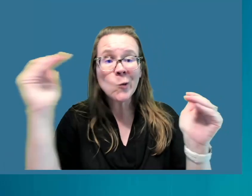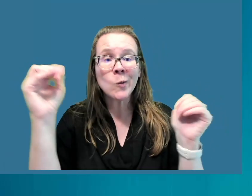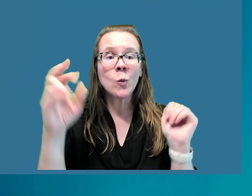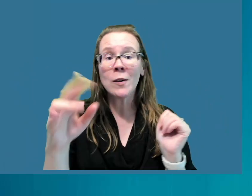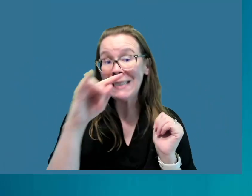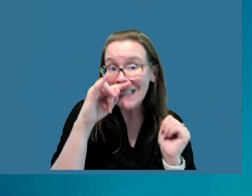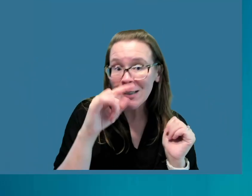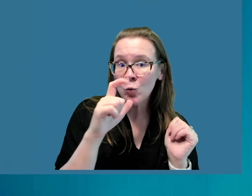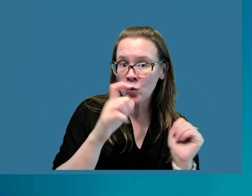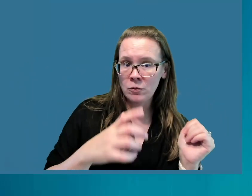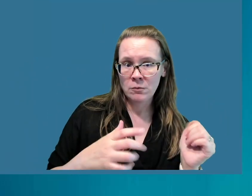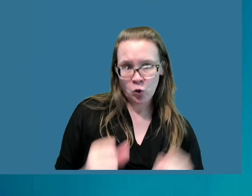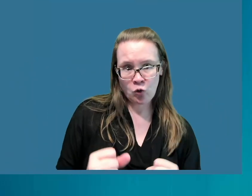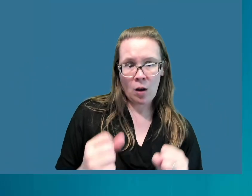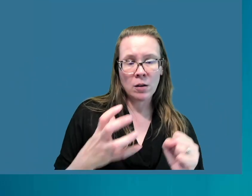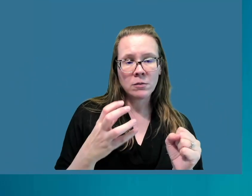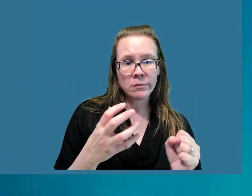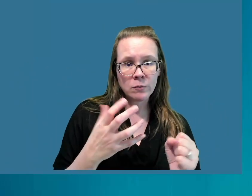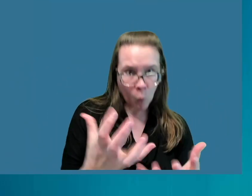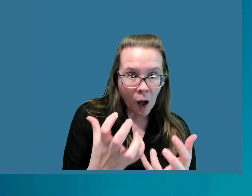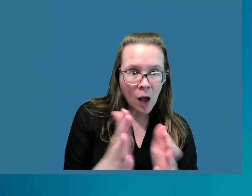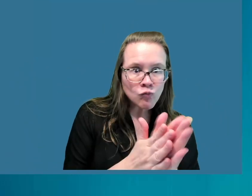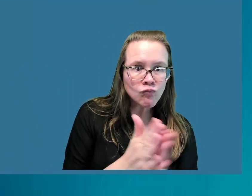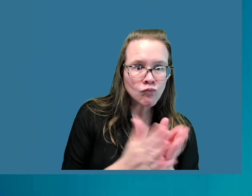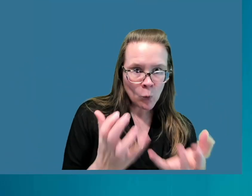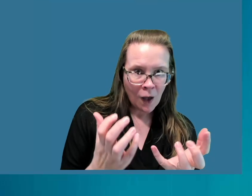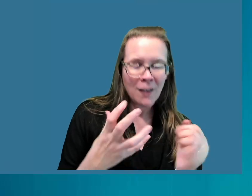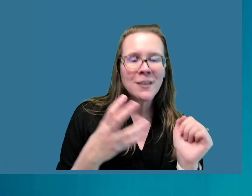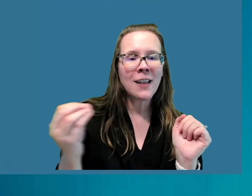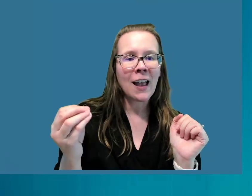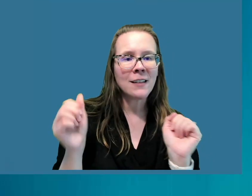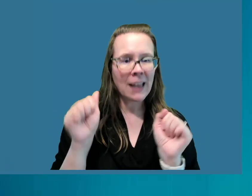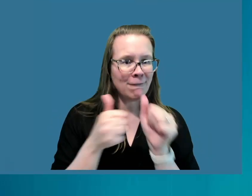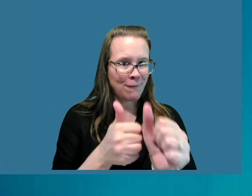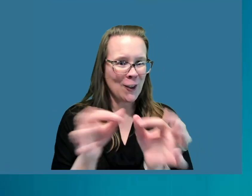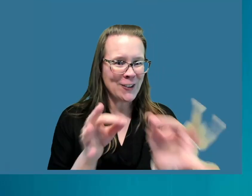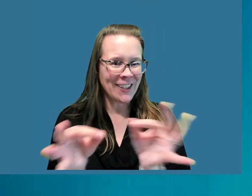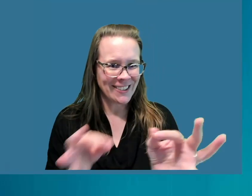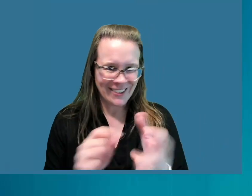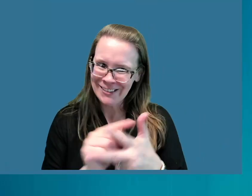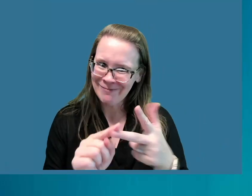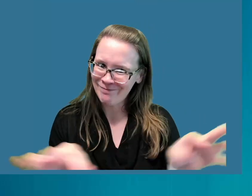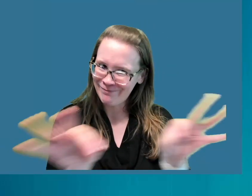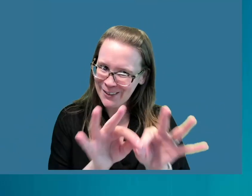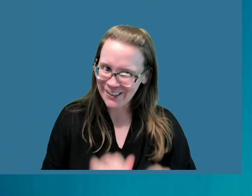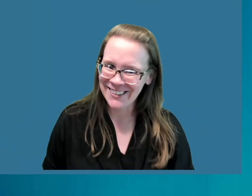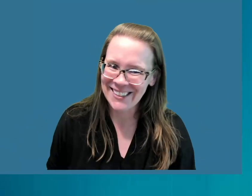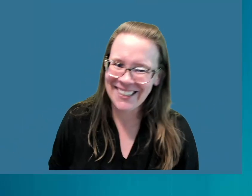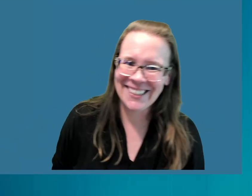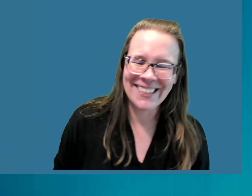so if you have a friend, an adult or a kid who is willing, eager, and able to follow directions,